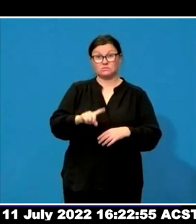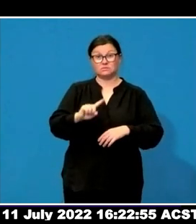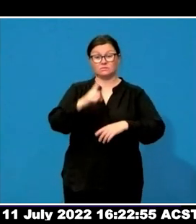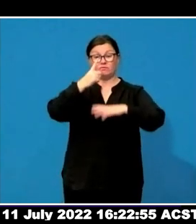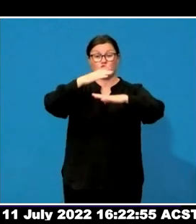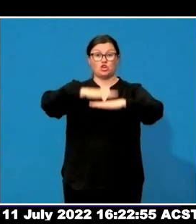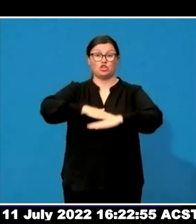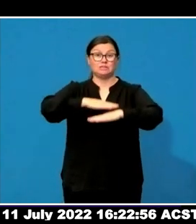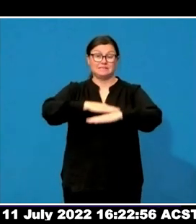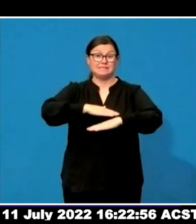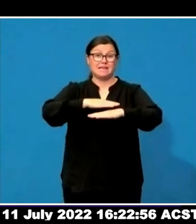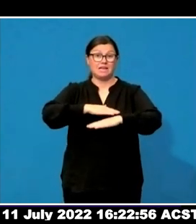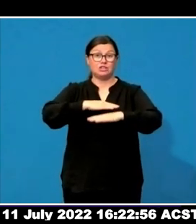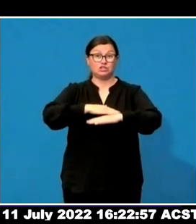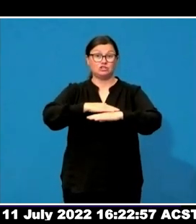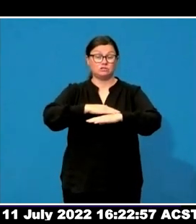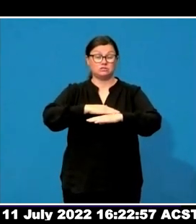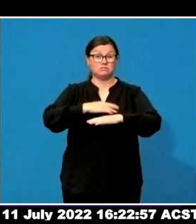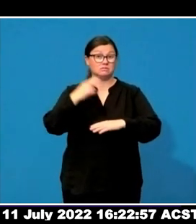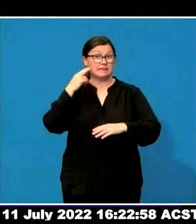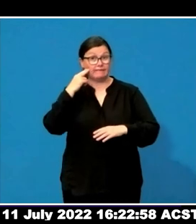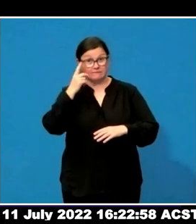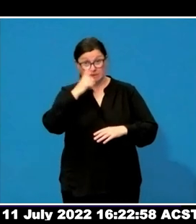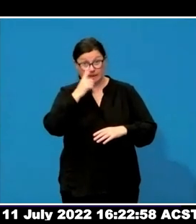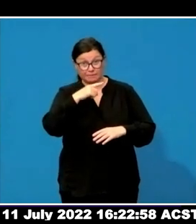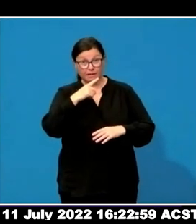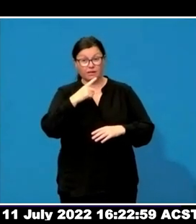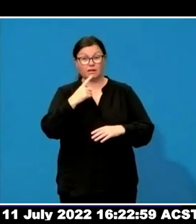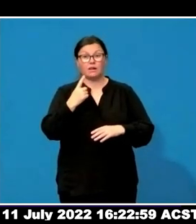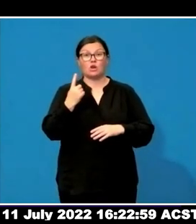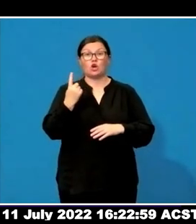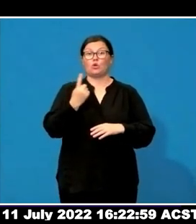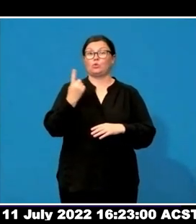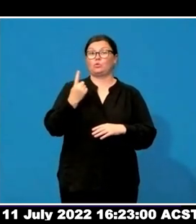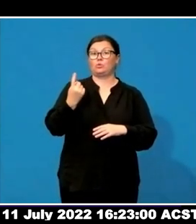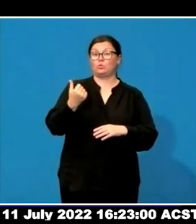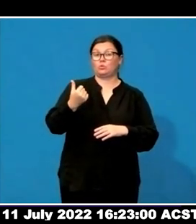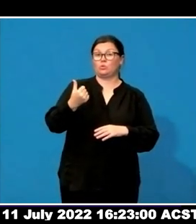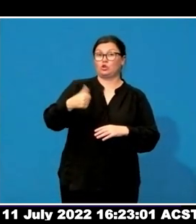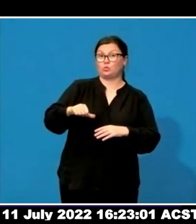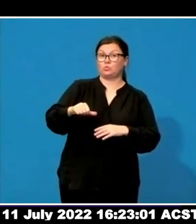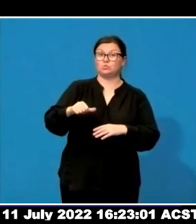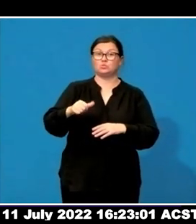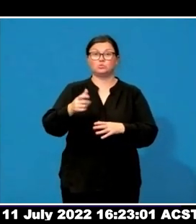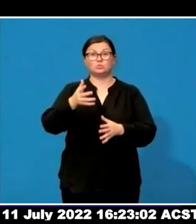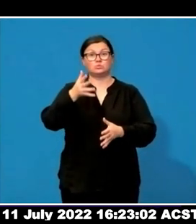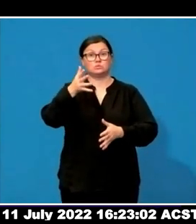whose primary means of communication - that is, people who are Deaf - their primary means